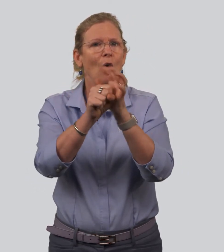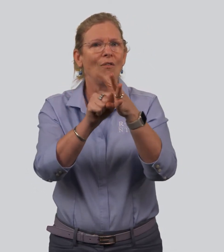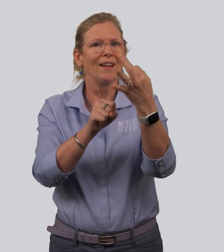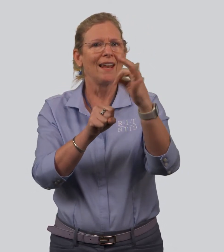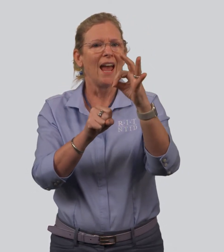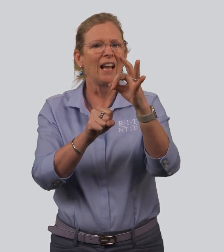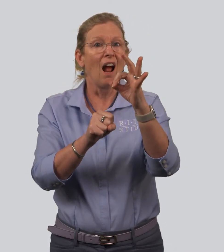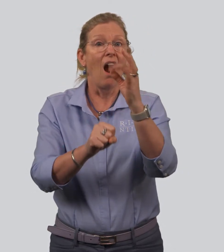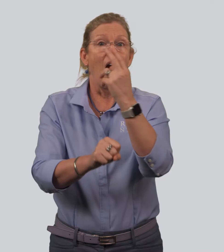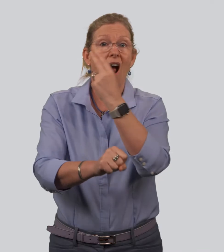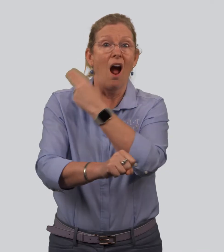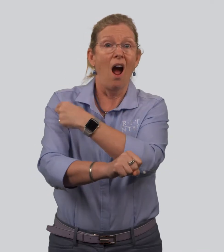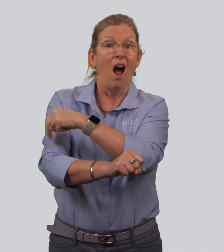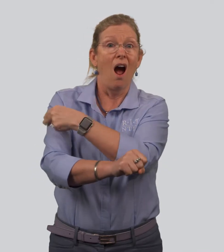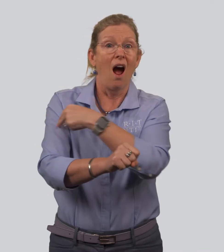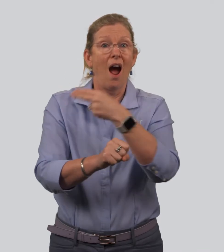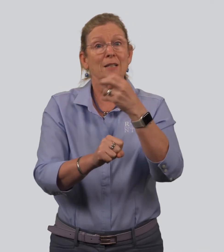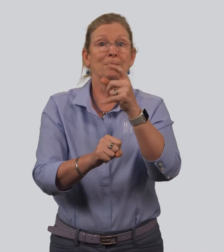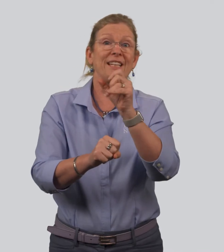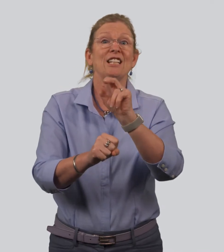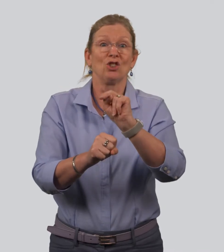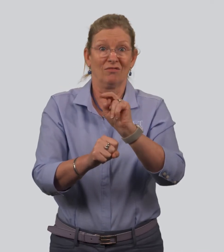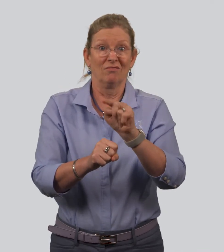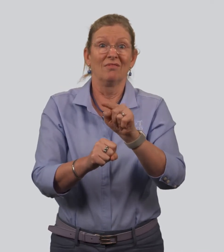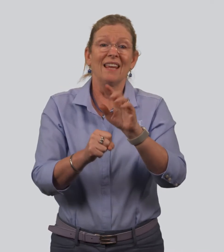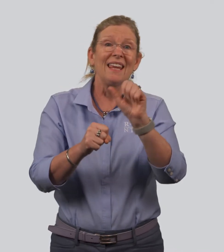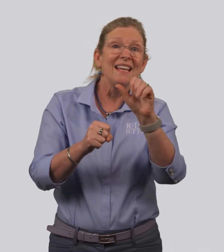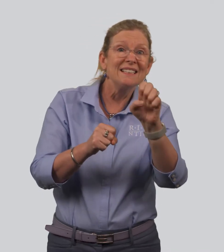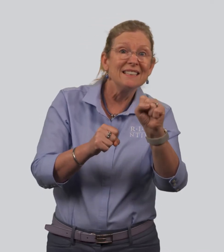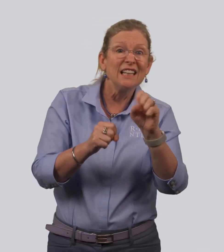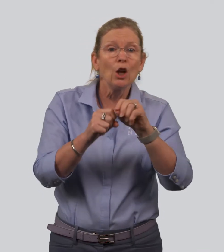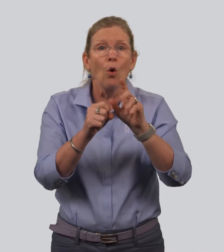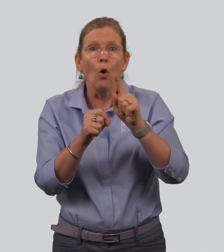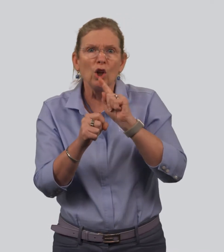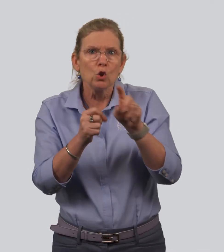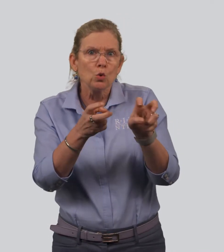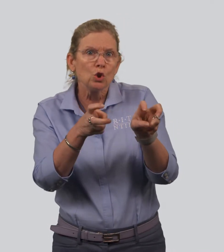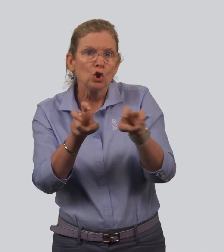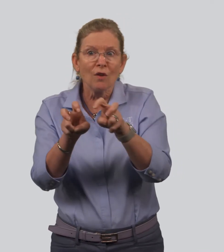It will include the addition of COVID-19 hospitalization cases